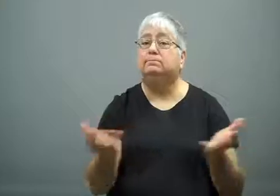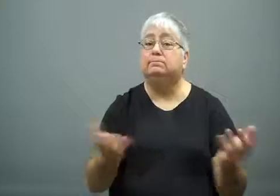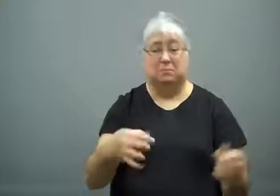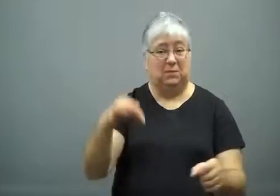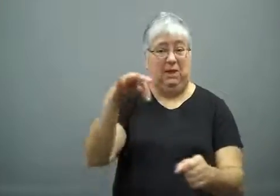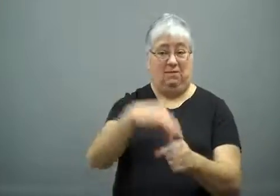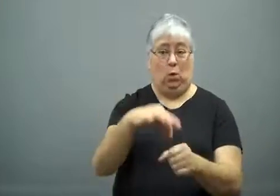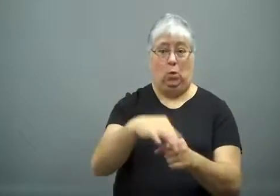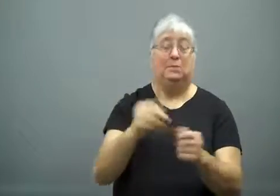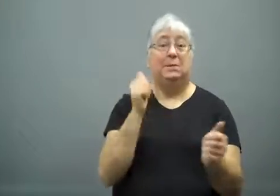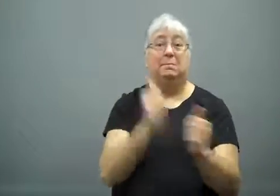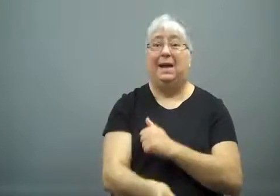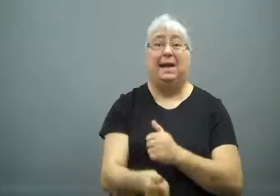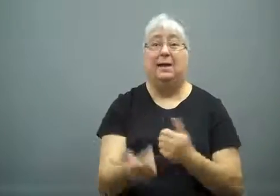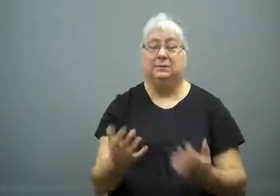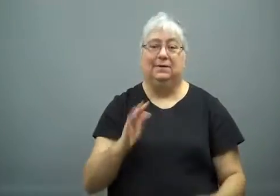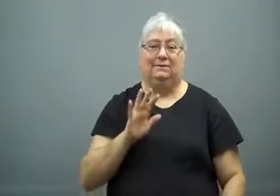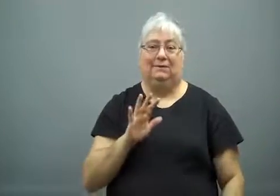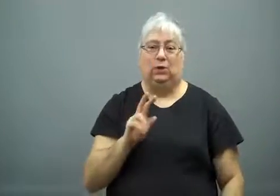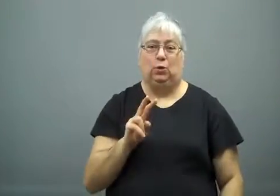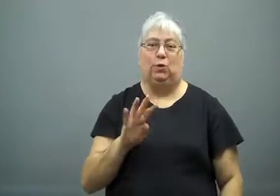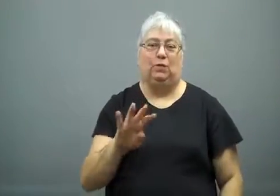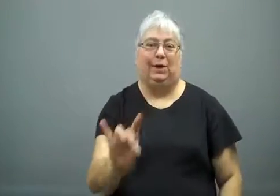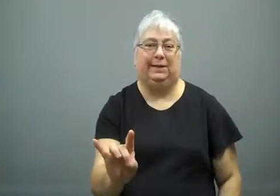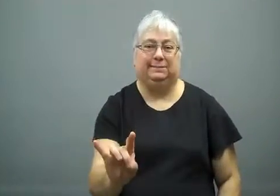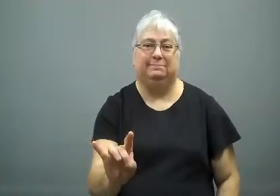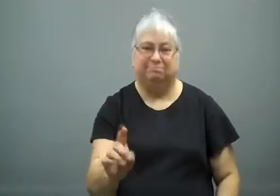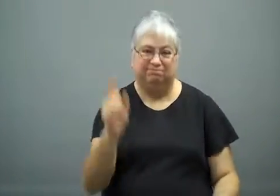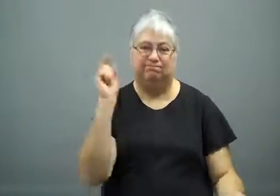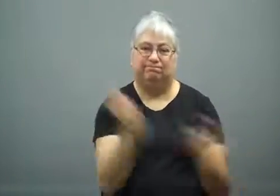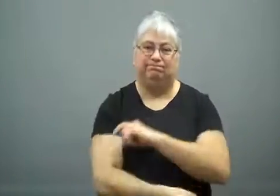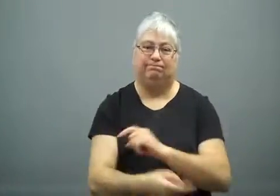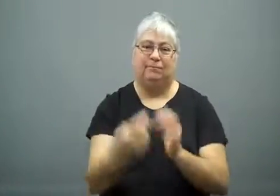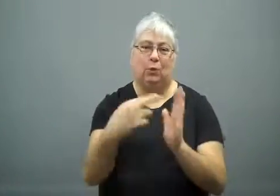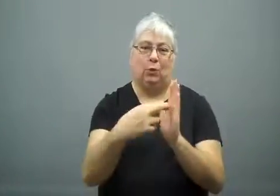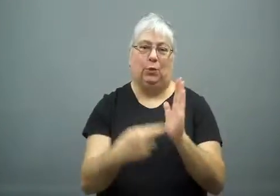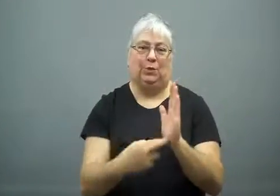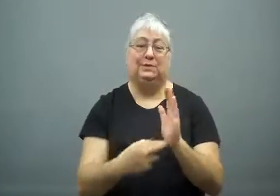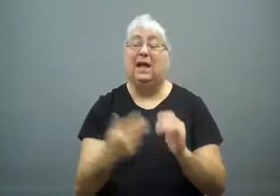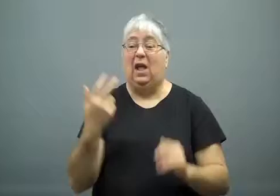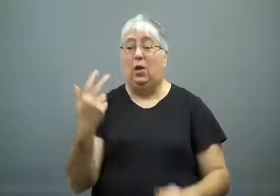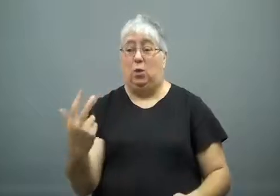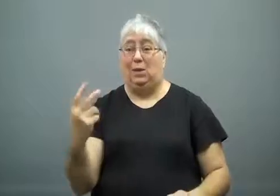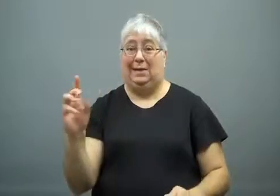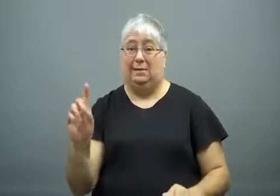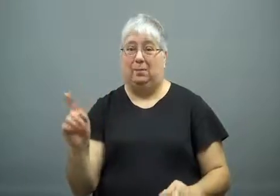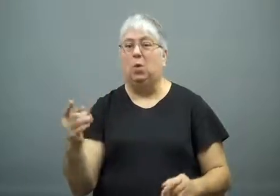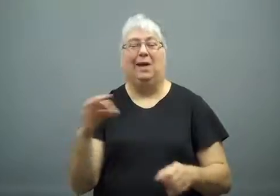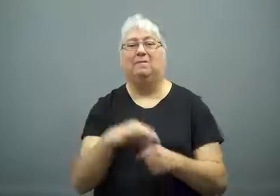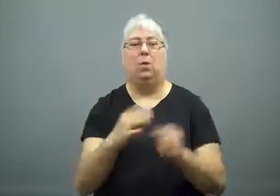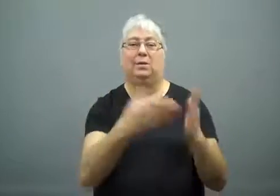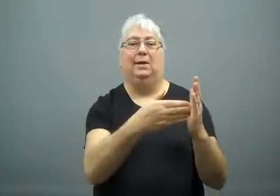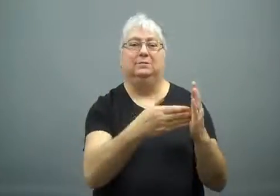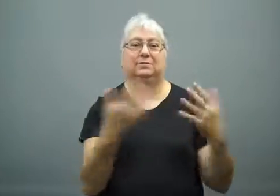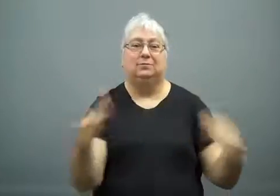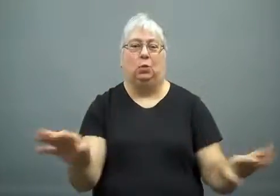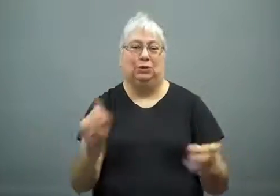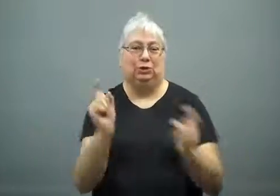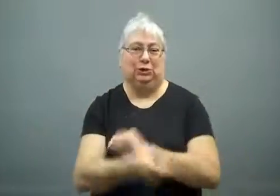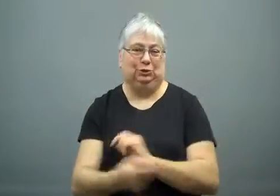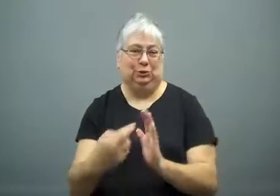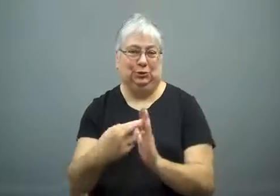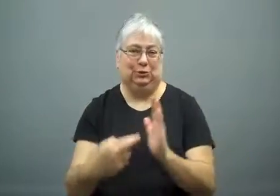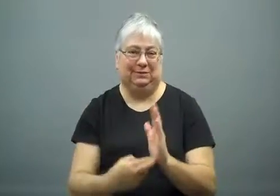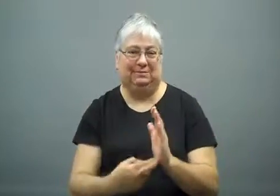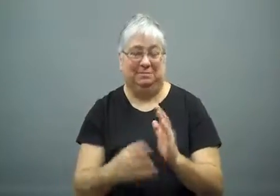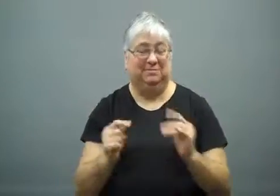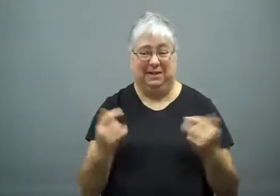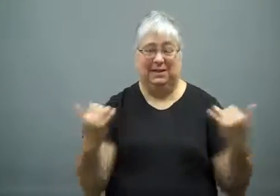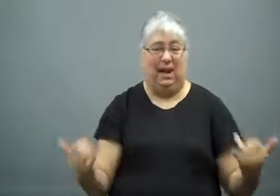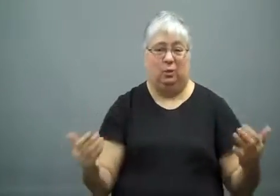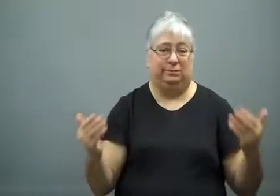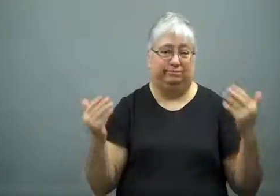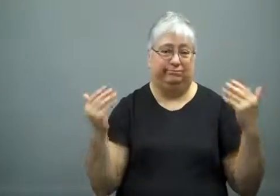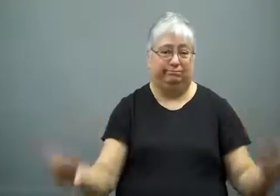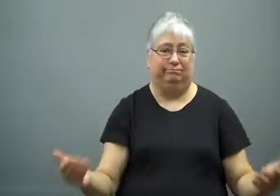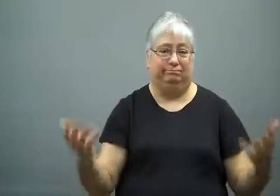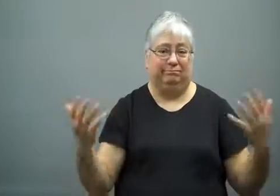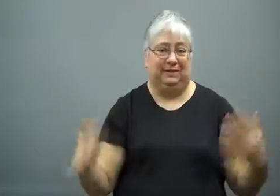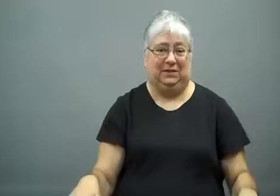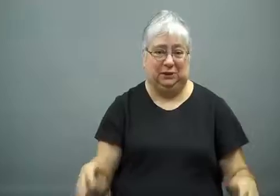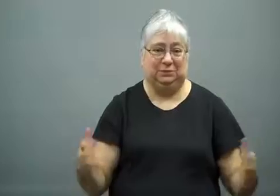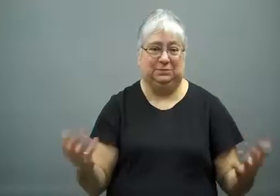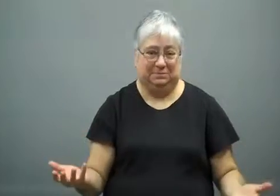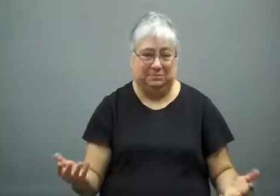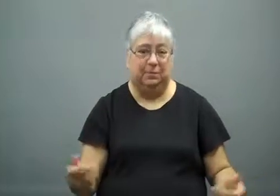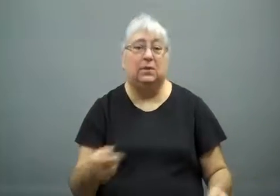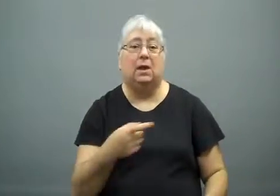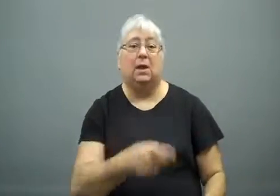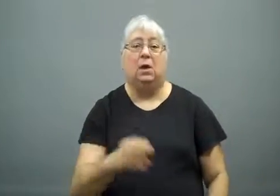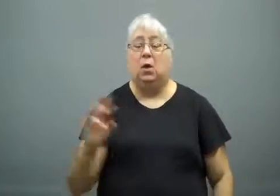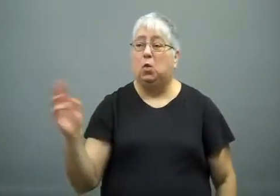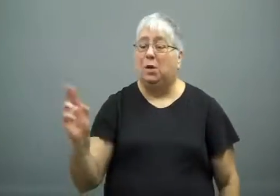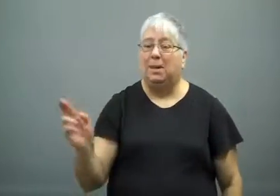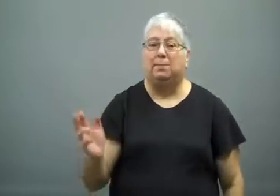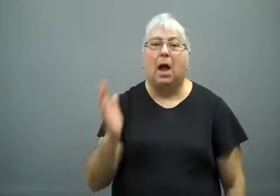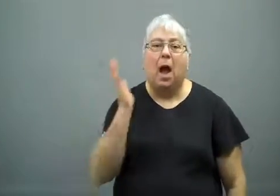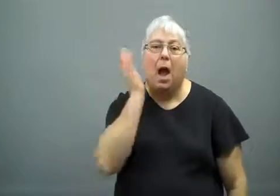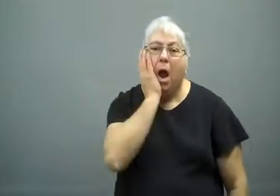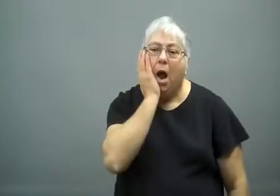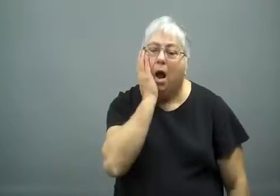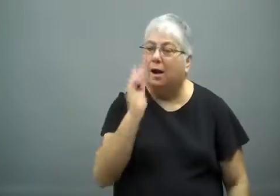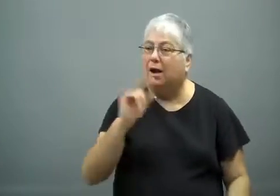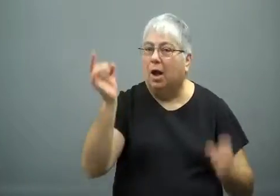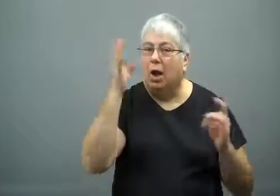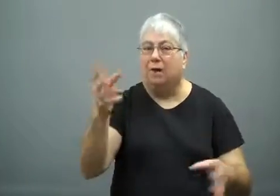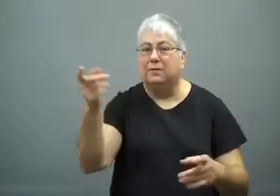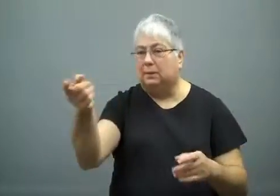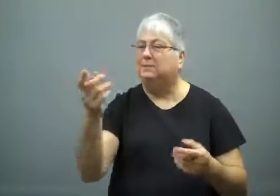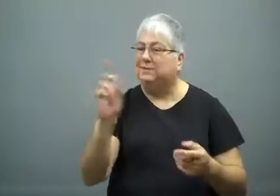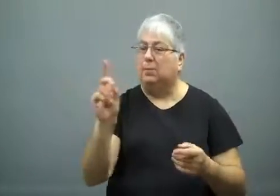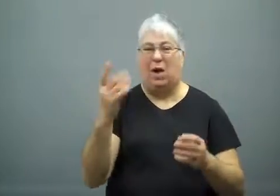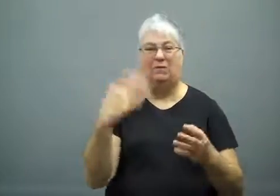The measure passed, 52 - 48. Three Democrats voted against it.